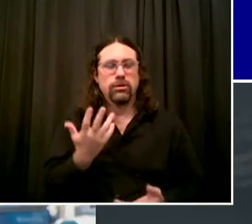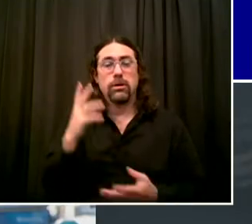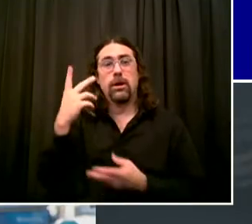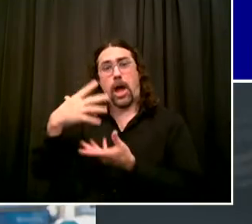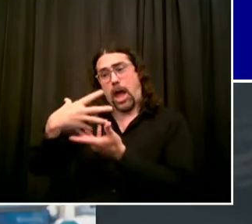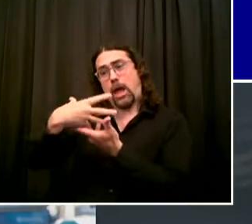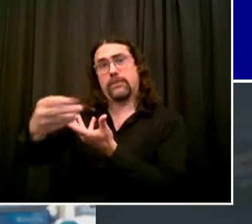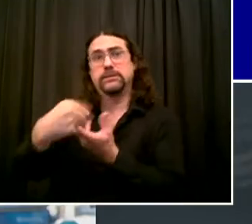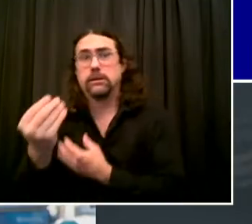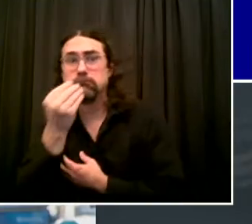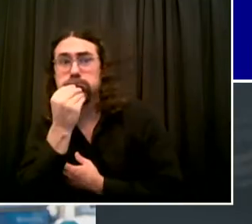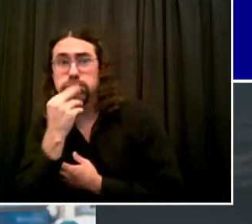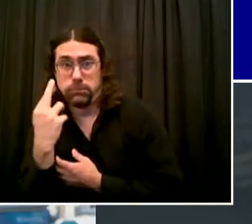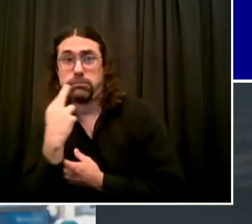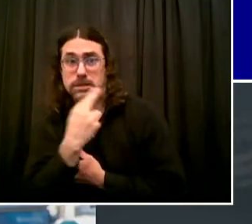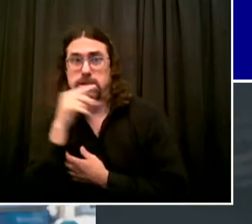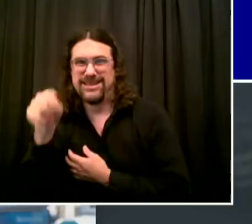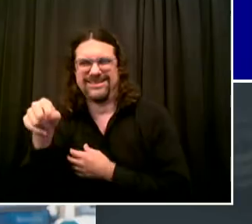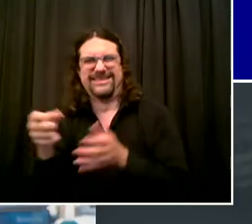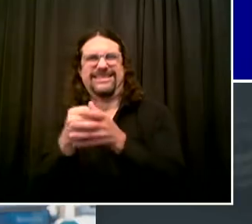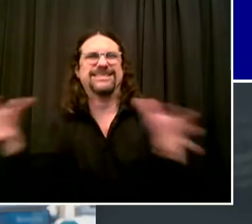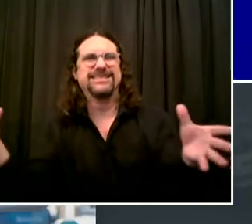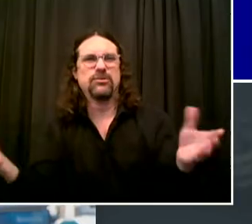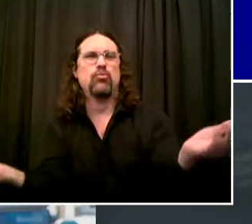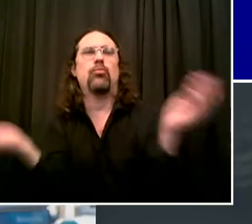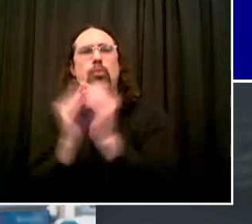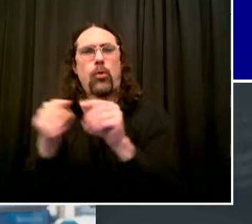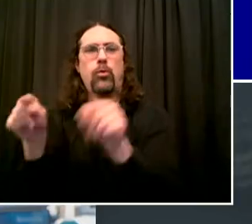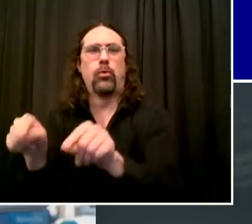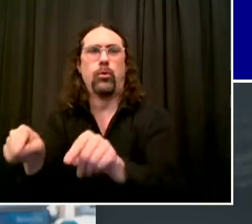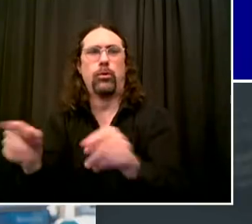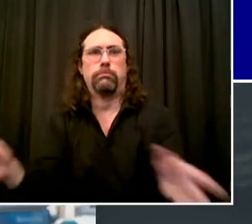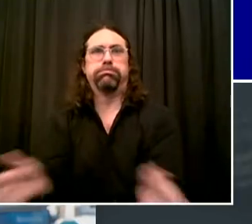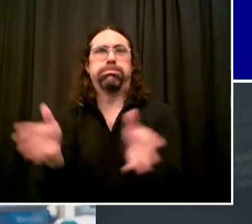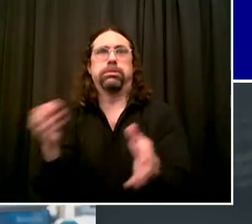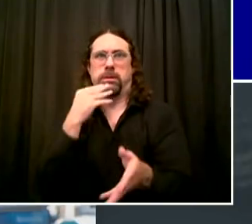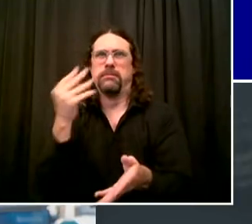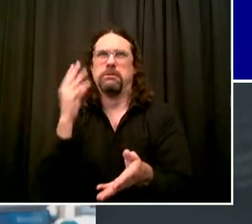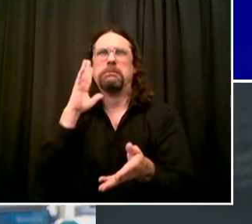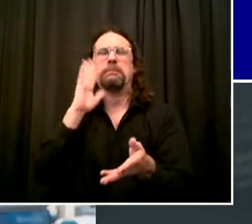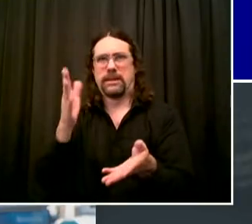ABOUT IT AGAIN. AS I SAID, WE HAVE BEEN AN